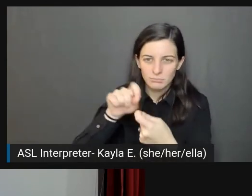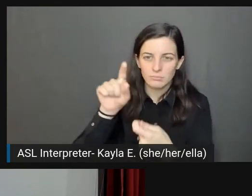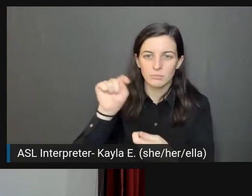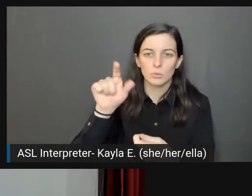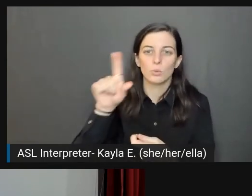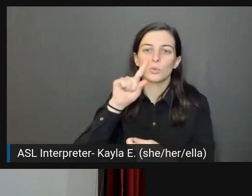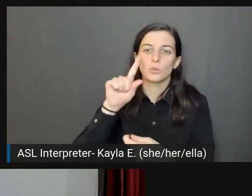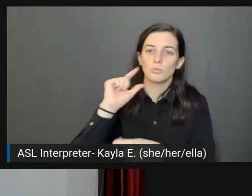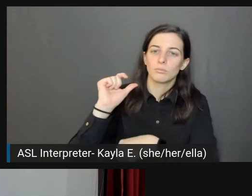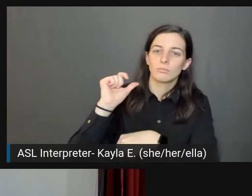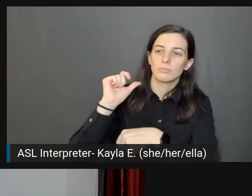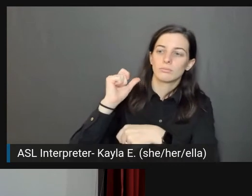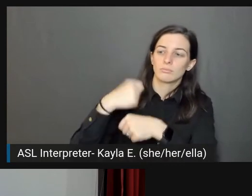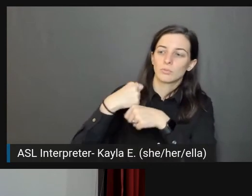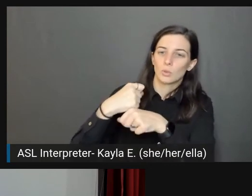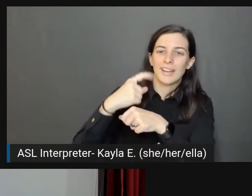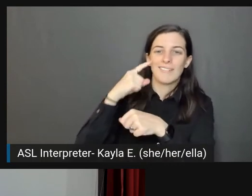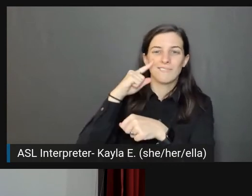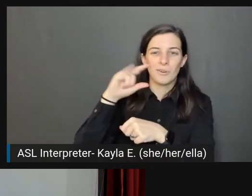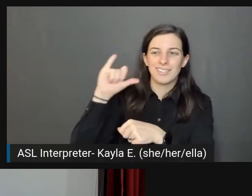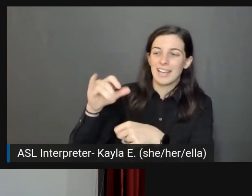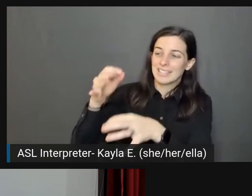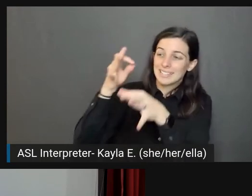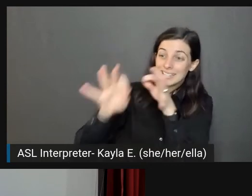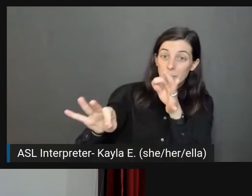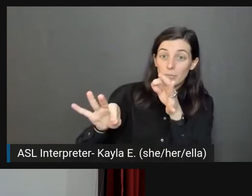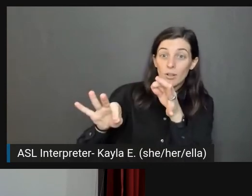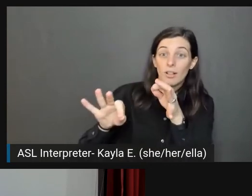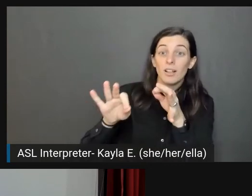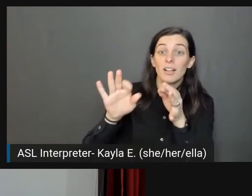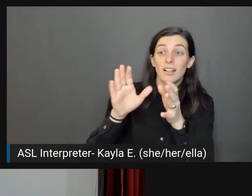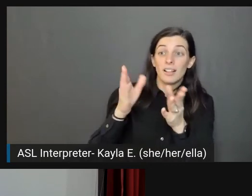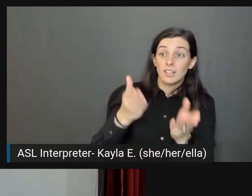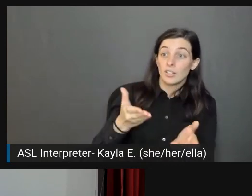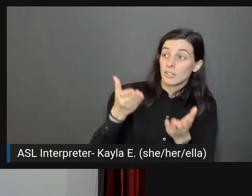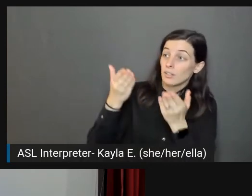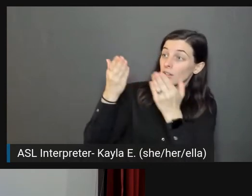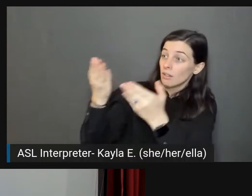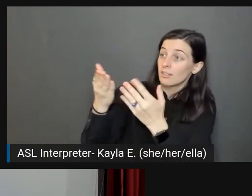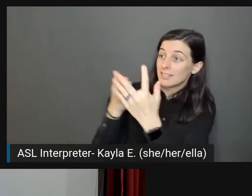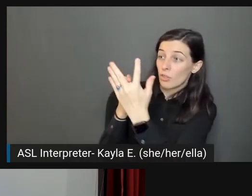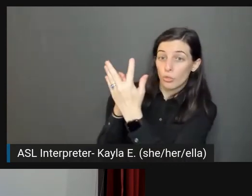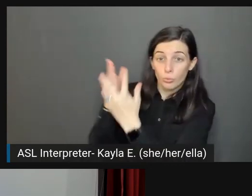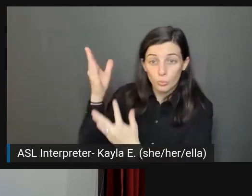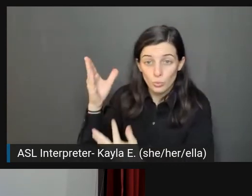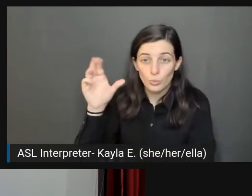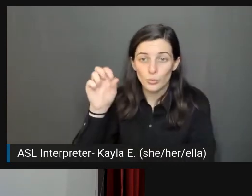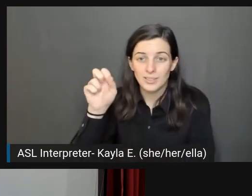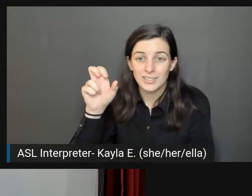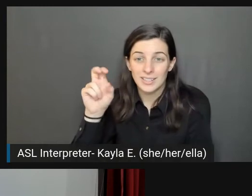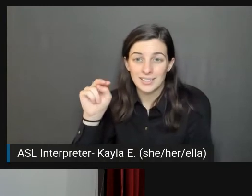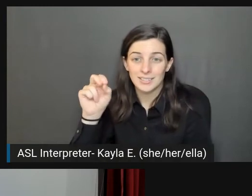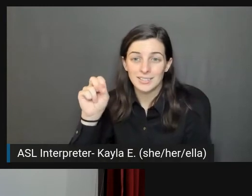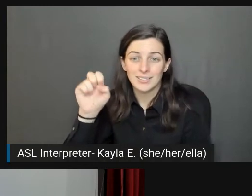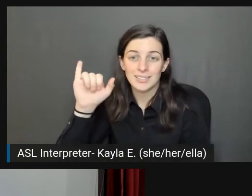that are pretty simple that then can be run through SenseIT. At this point, the way that the product is built,